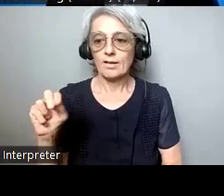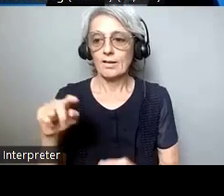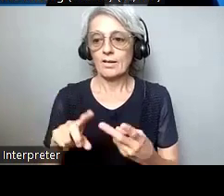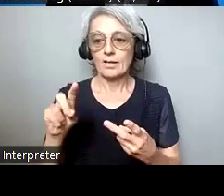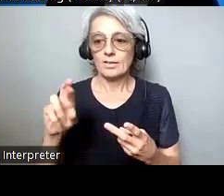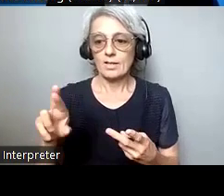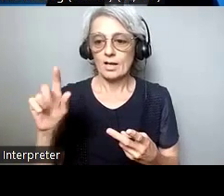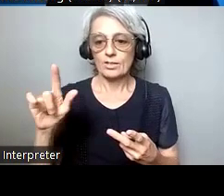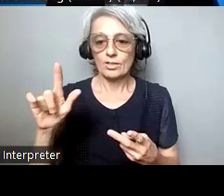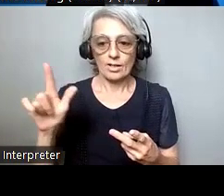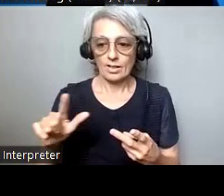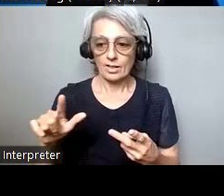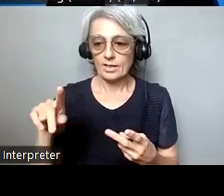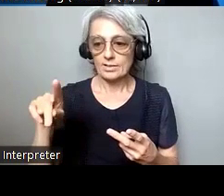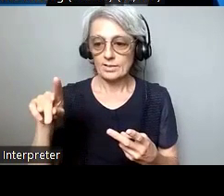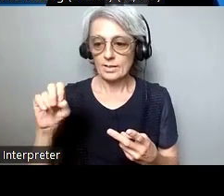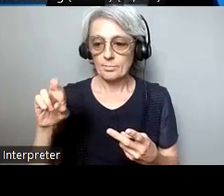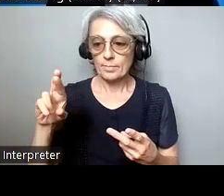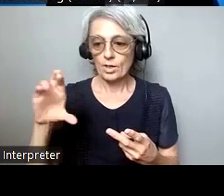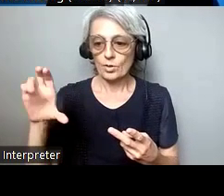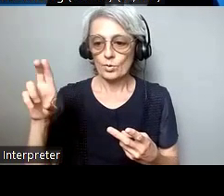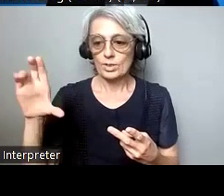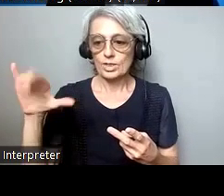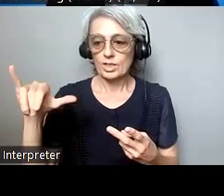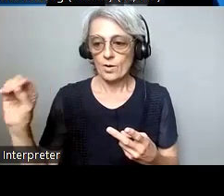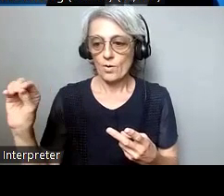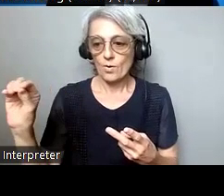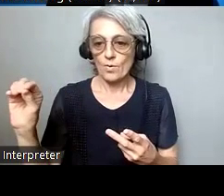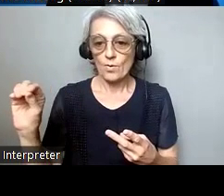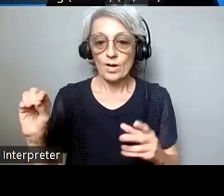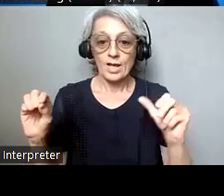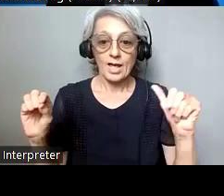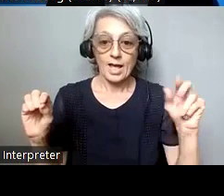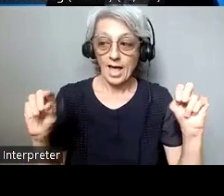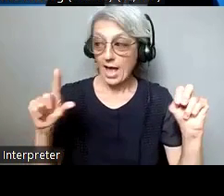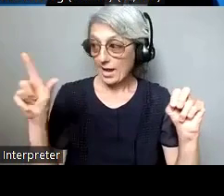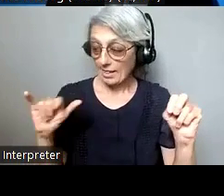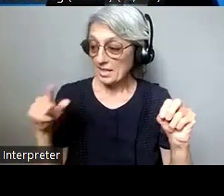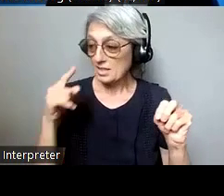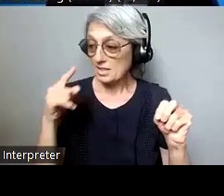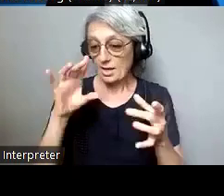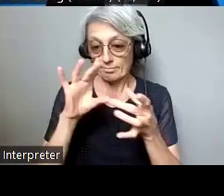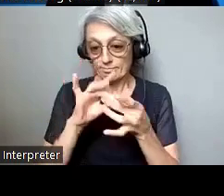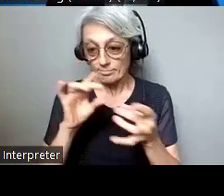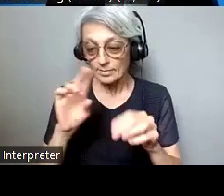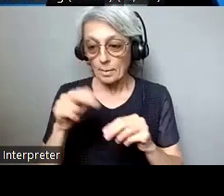Anne and Liz, if you could say a couple of introductory words about yourselves and kick us off, that would be great.